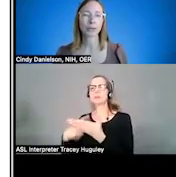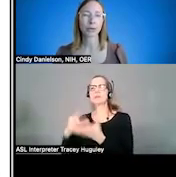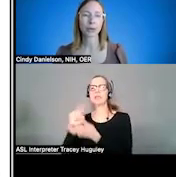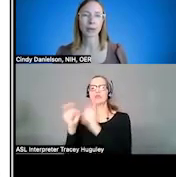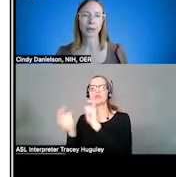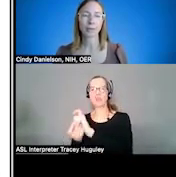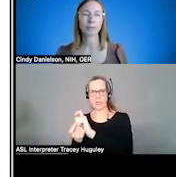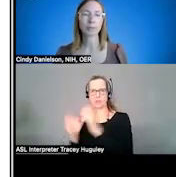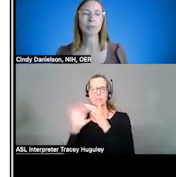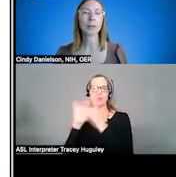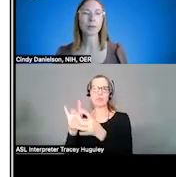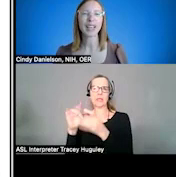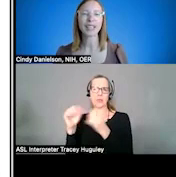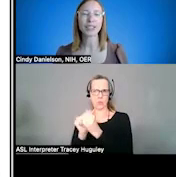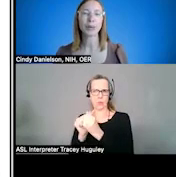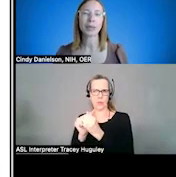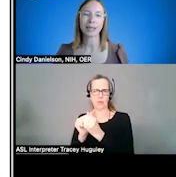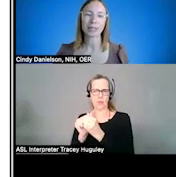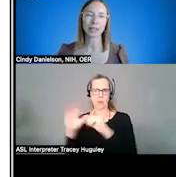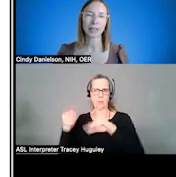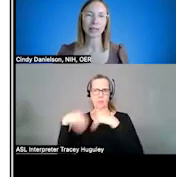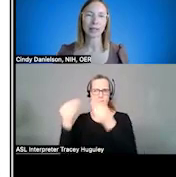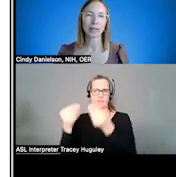for providing genomic data-sharing plans.